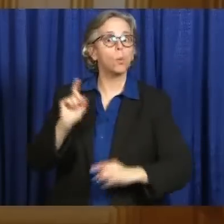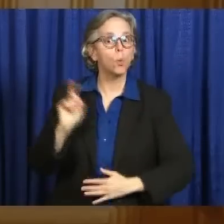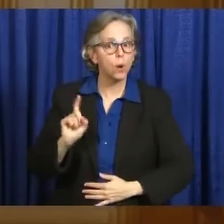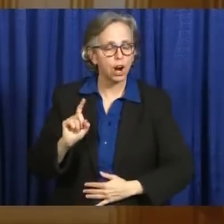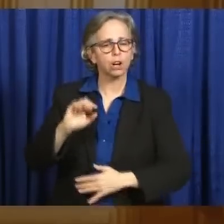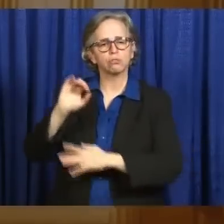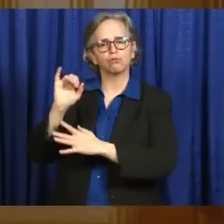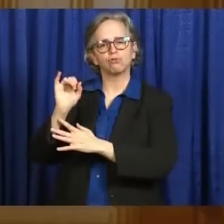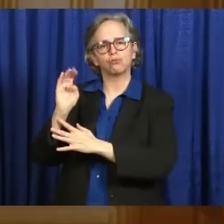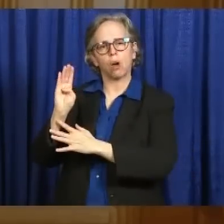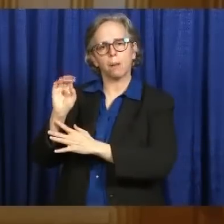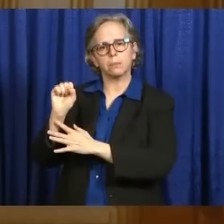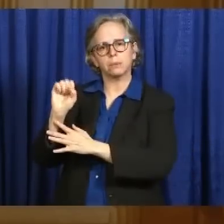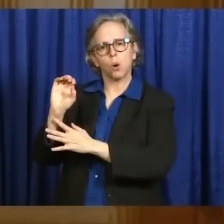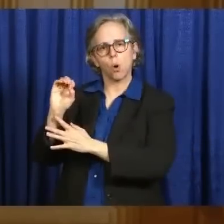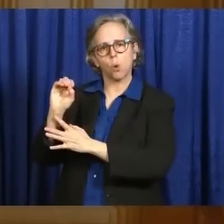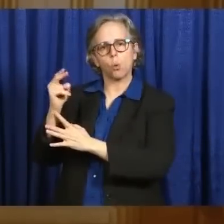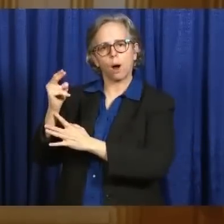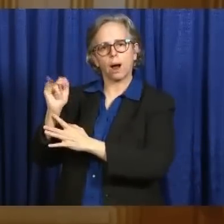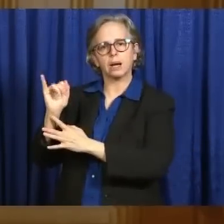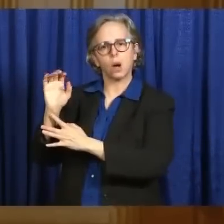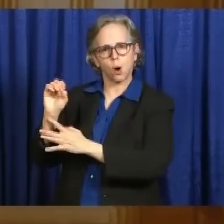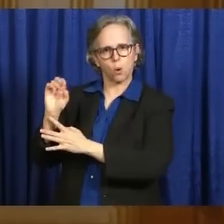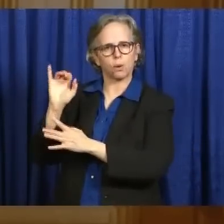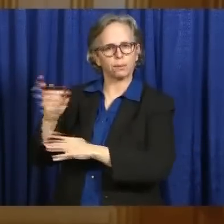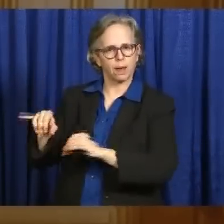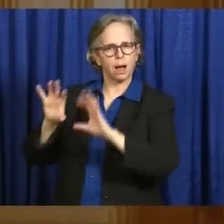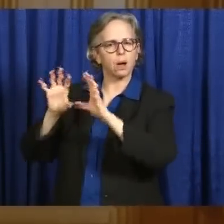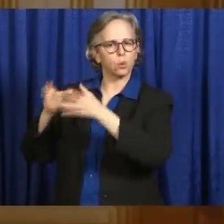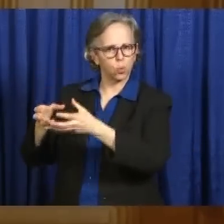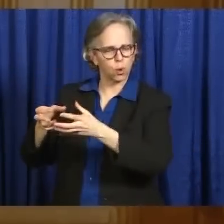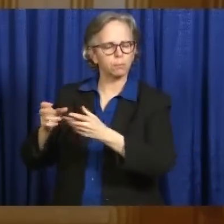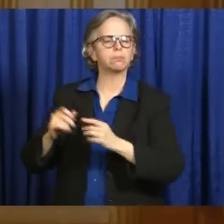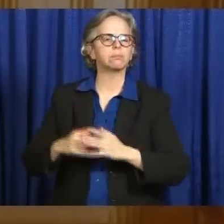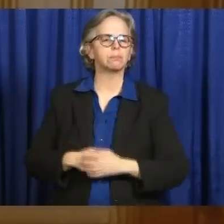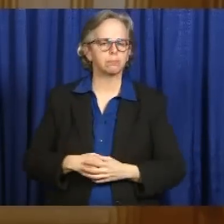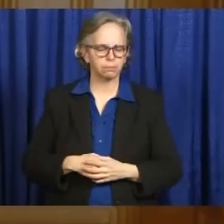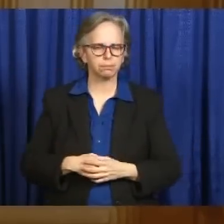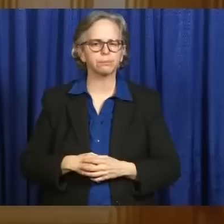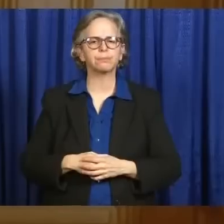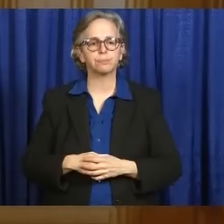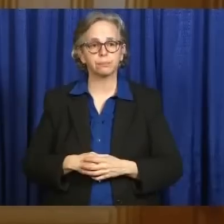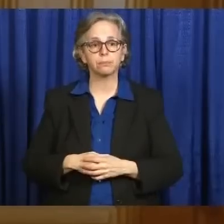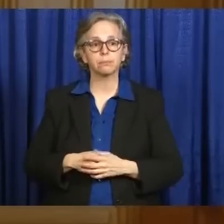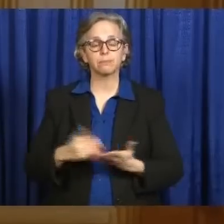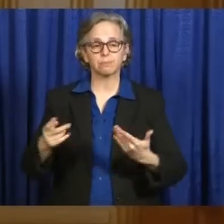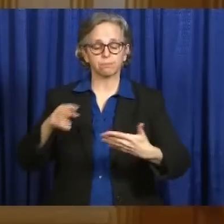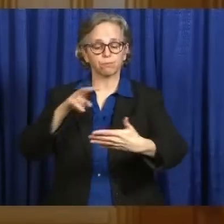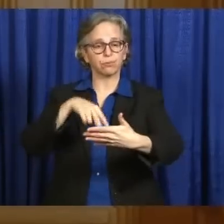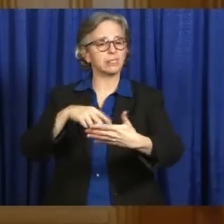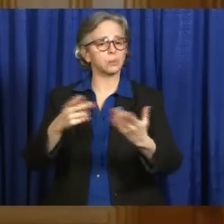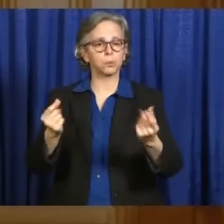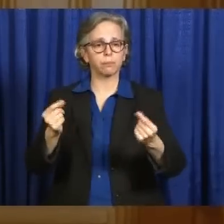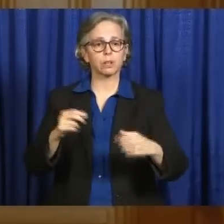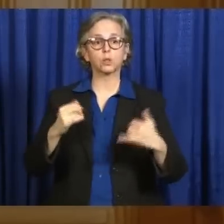TO HELP THE ECONOMY MOVE FORWARD . LET ME READ TO YOU SOMETHING THEY HAVE DONE. AN ANNOUNCEMENT THAT THEY ARE MAKING TODAY. I'M VERY EXCITED ABOUT THAT